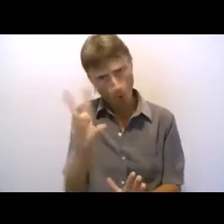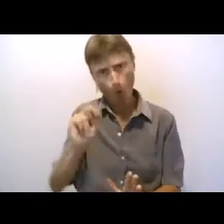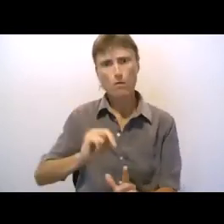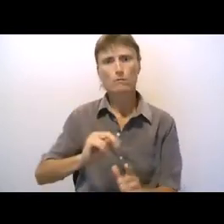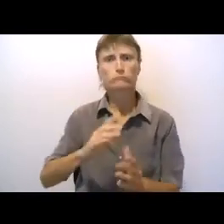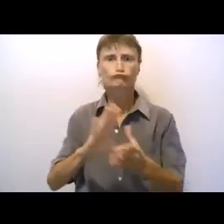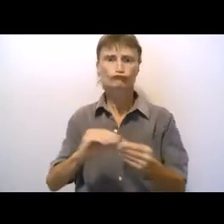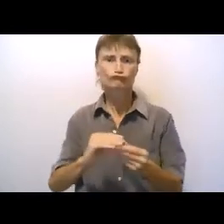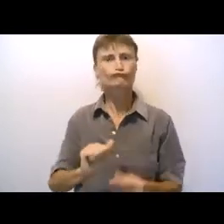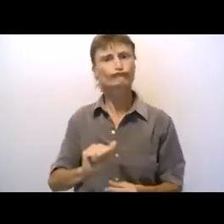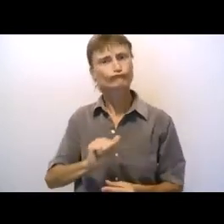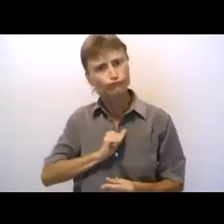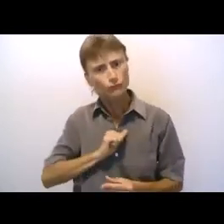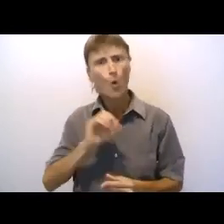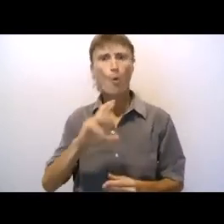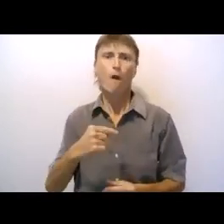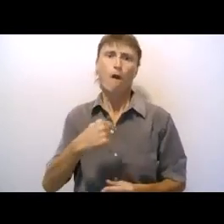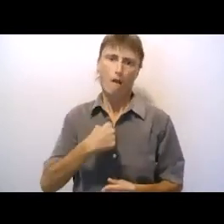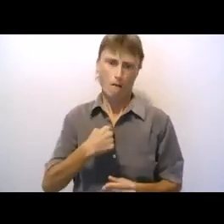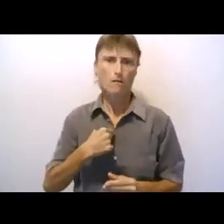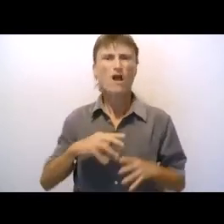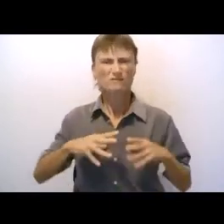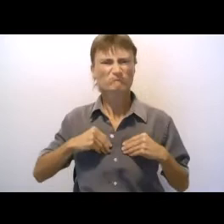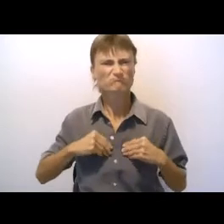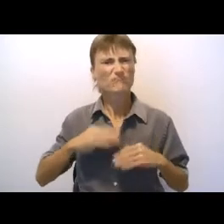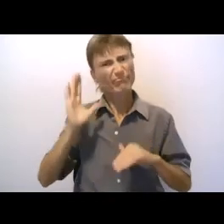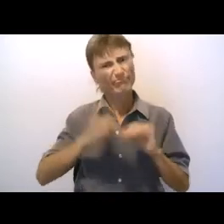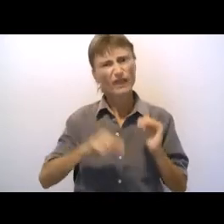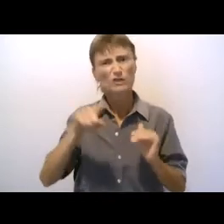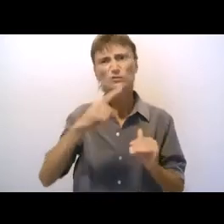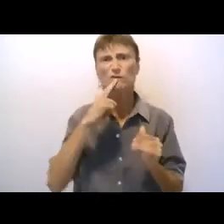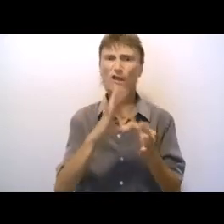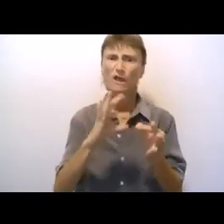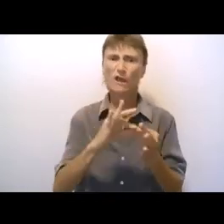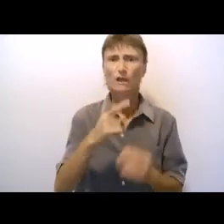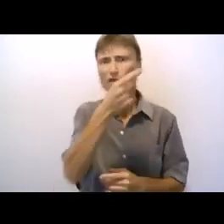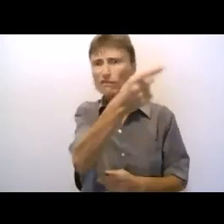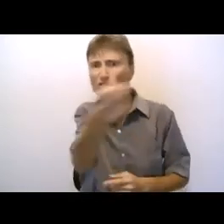making assumptions about other people. Examine your own privilege and be aware of